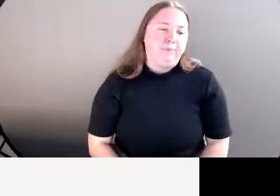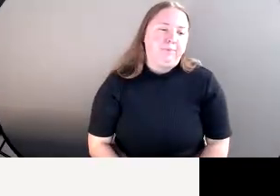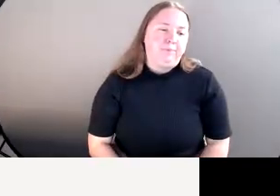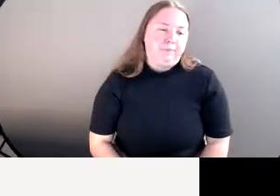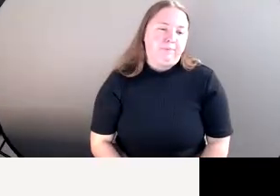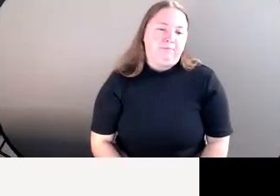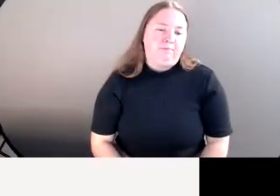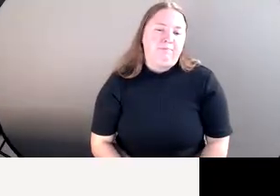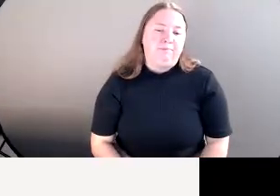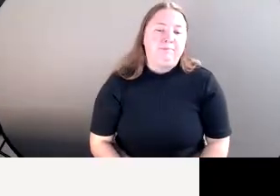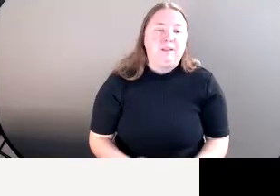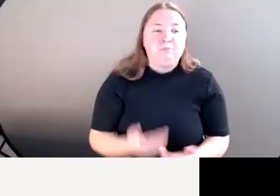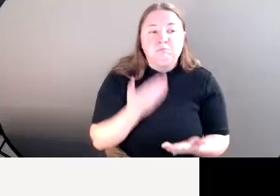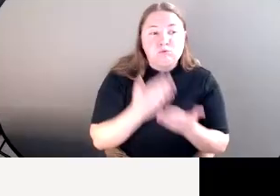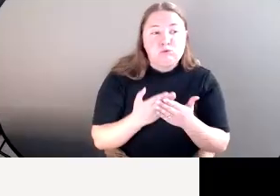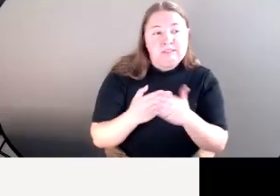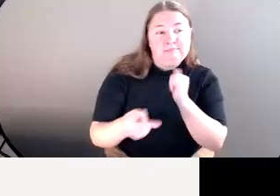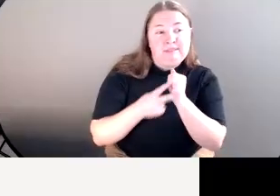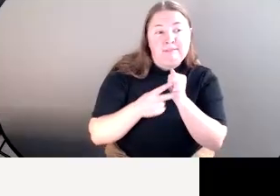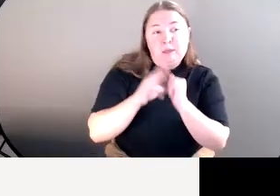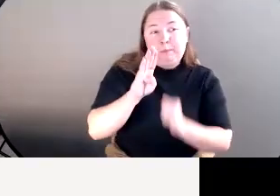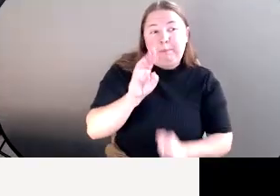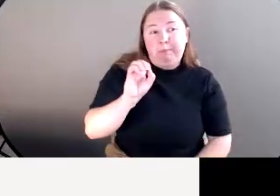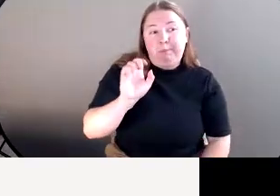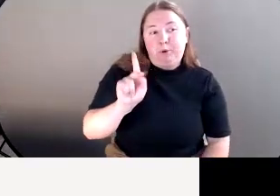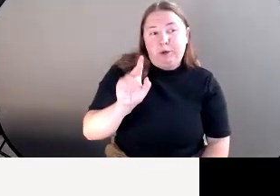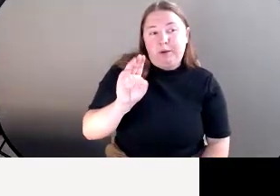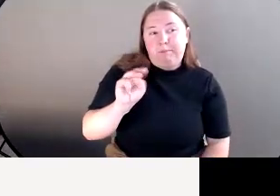just so that you can check on the Canvas status,